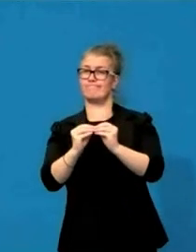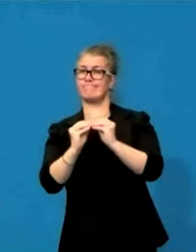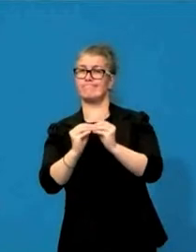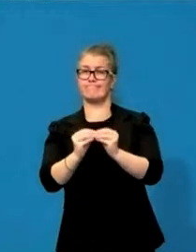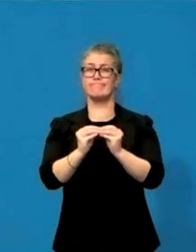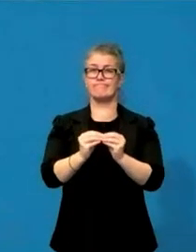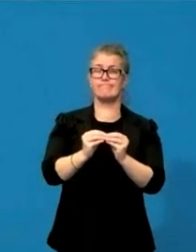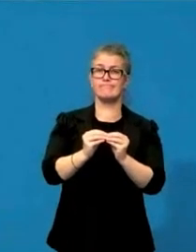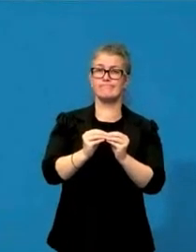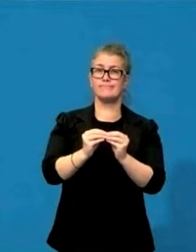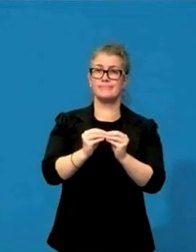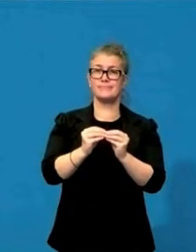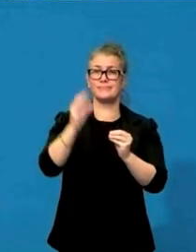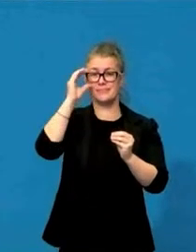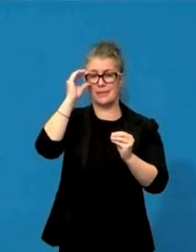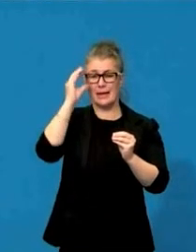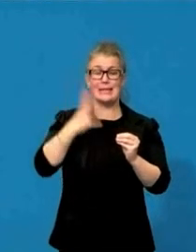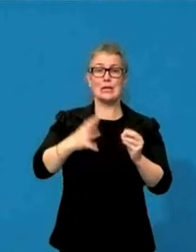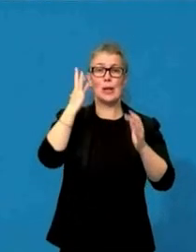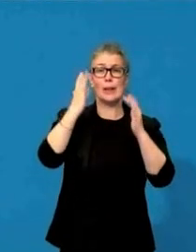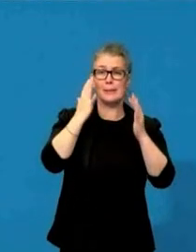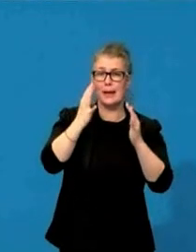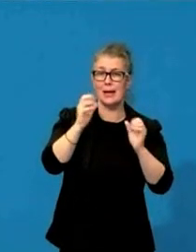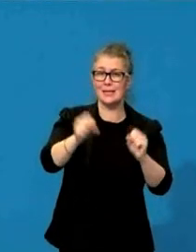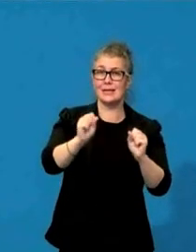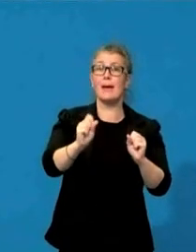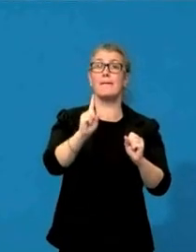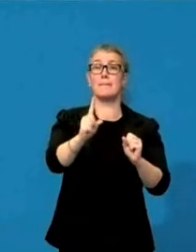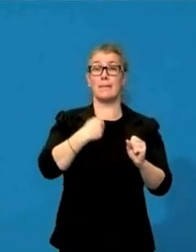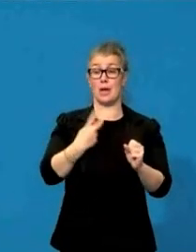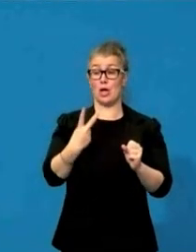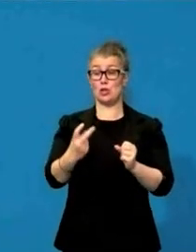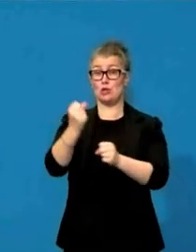Not only that, also my - my two grandchildren because we - you know, we live